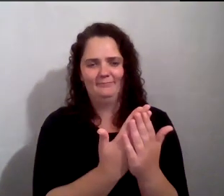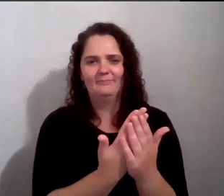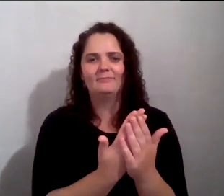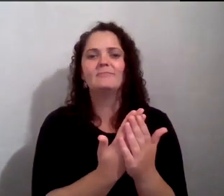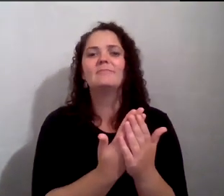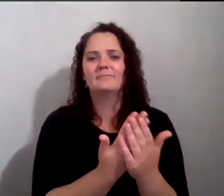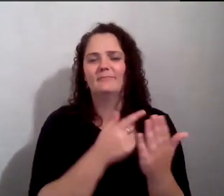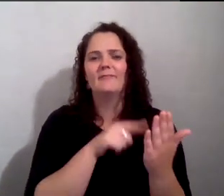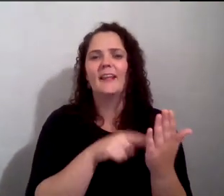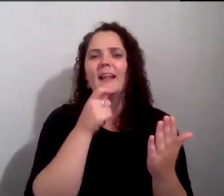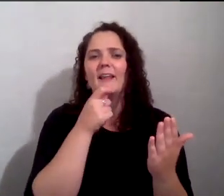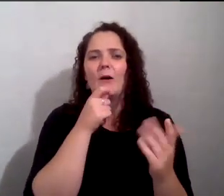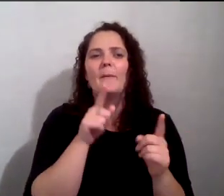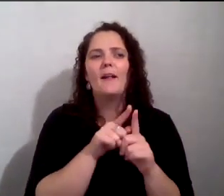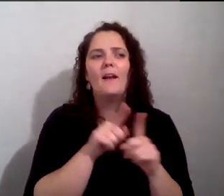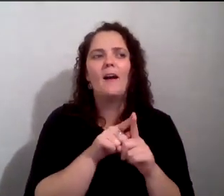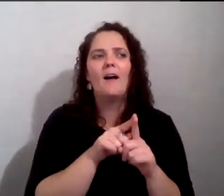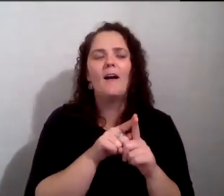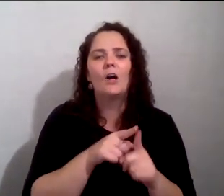so the self-portraits in my work, they're a sort of a